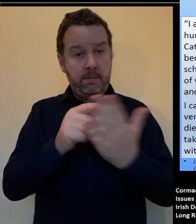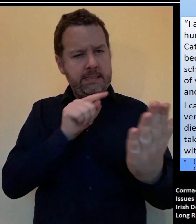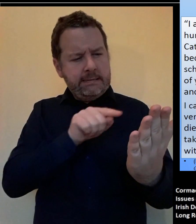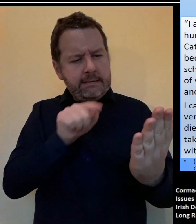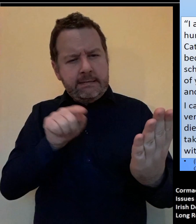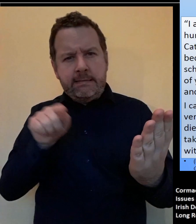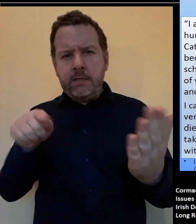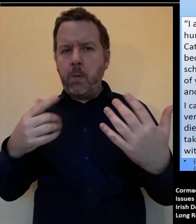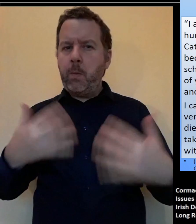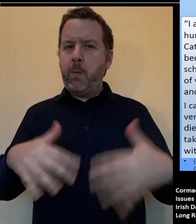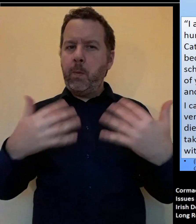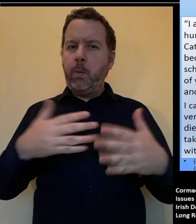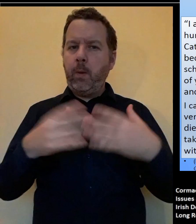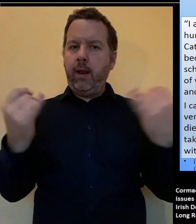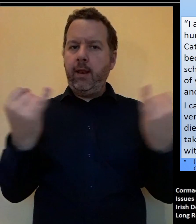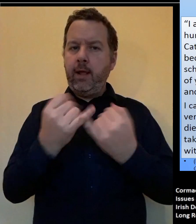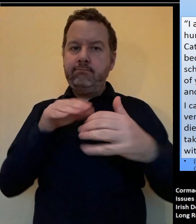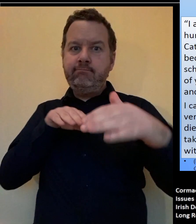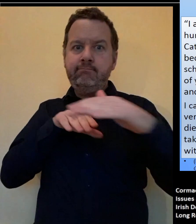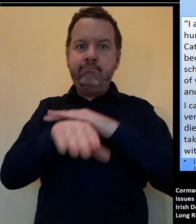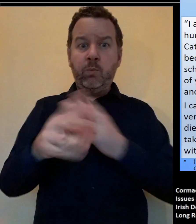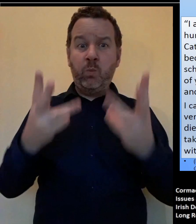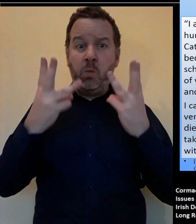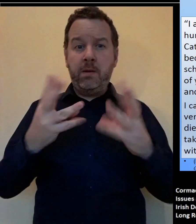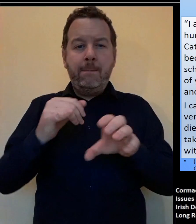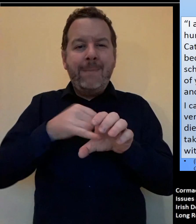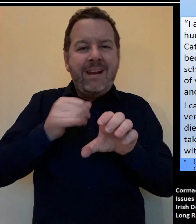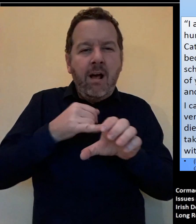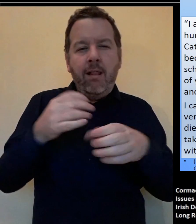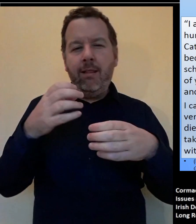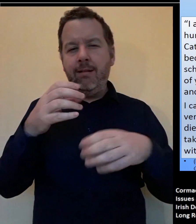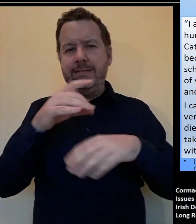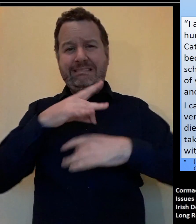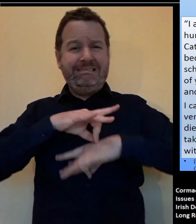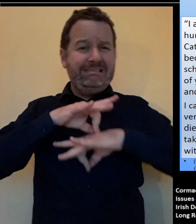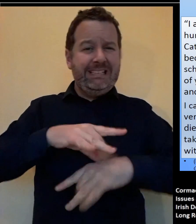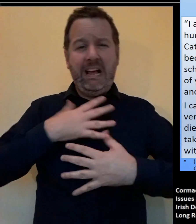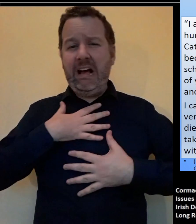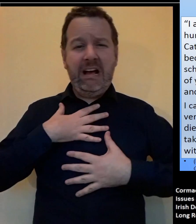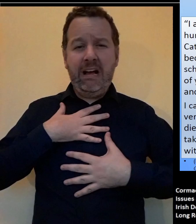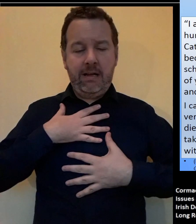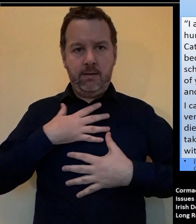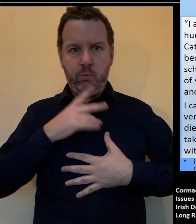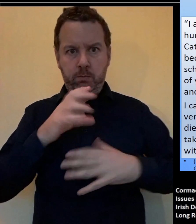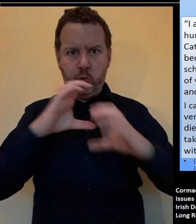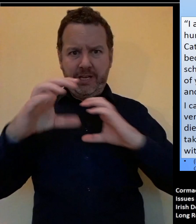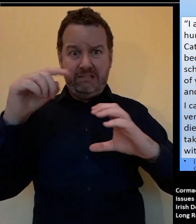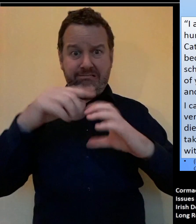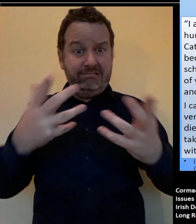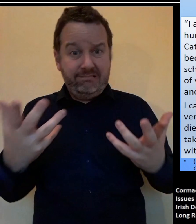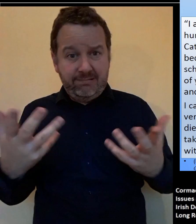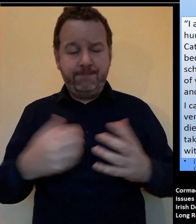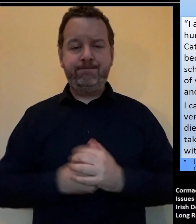We see glimpses of what medical care was like for deaf inmates when communication was hampered.